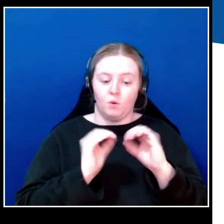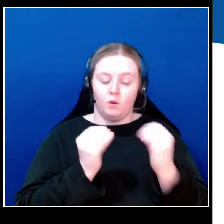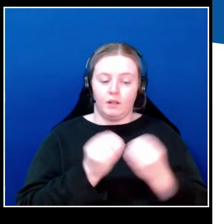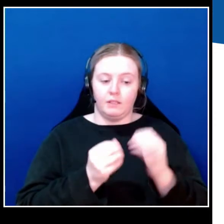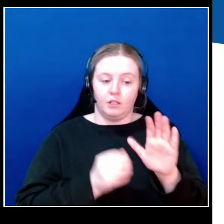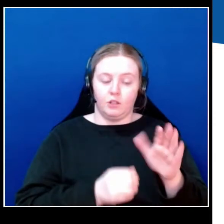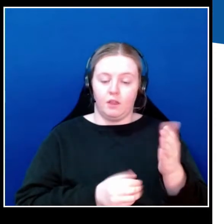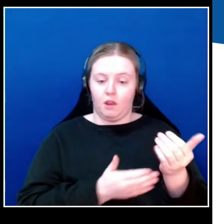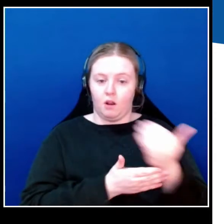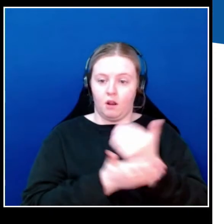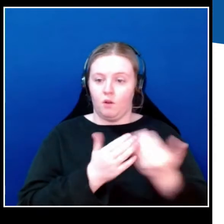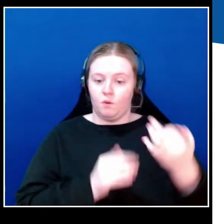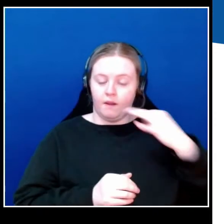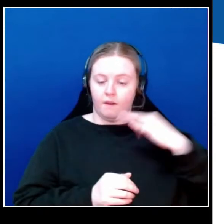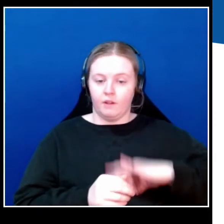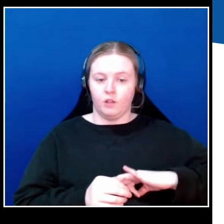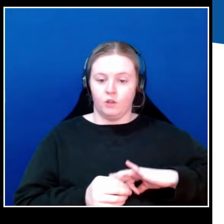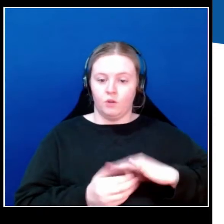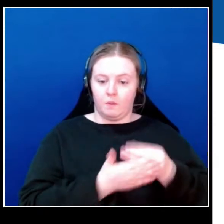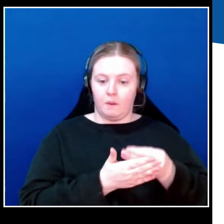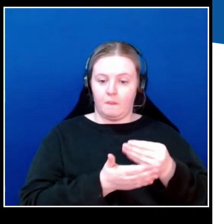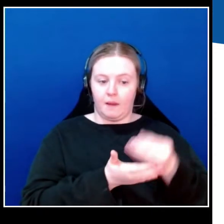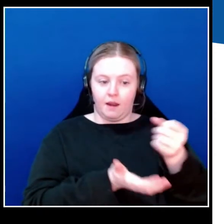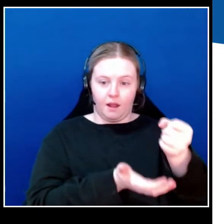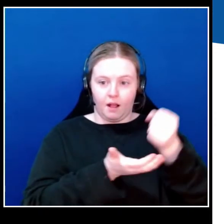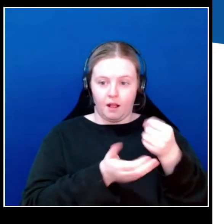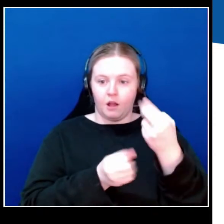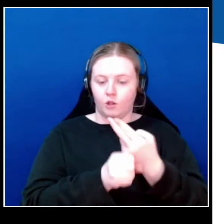the costs of providing the ferry service. These revenues